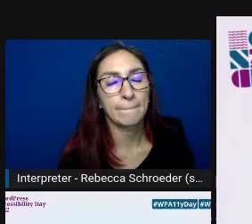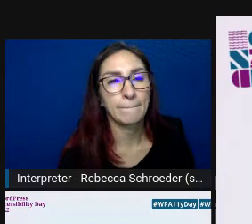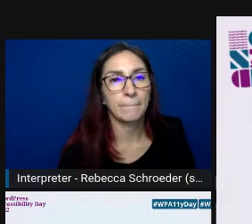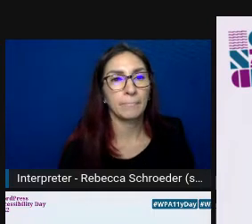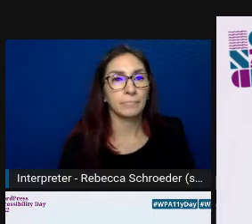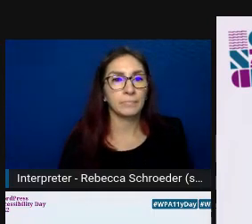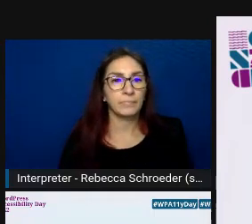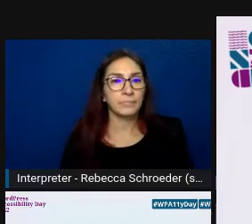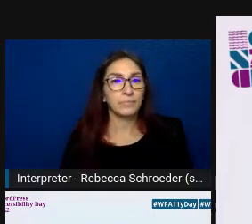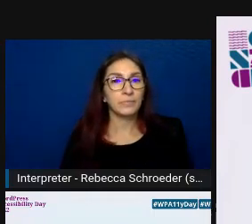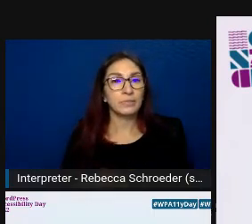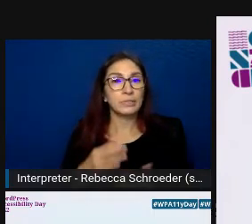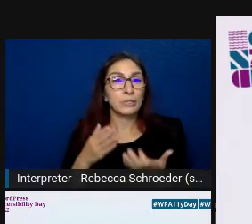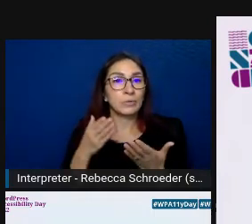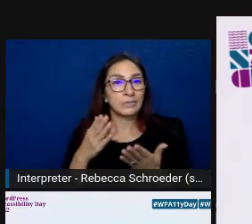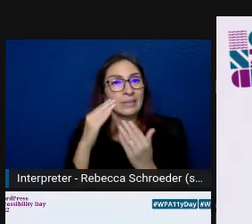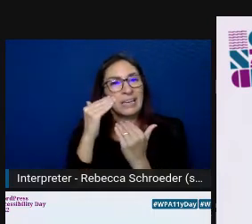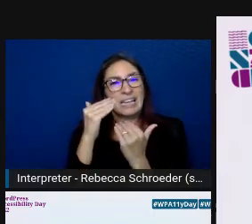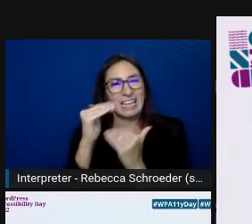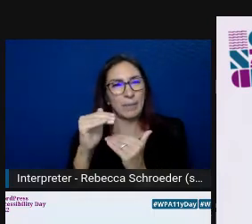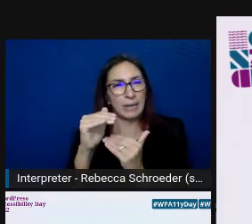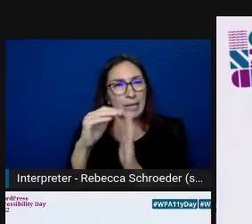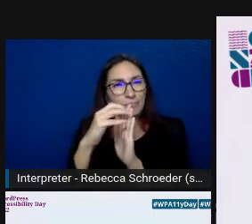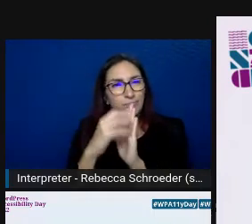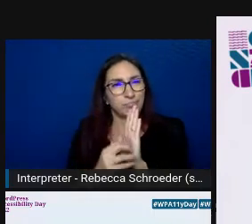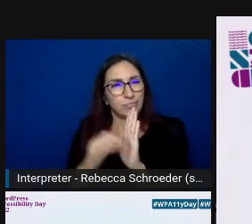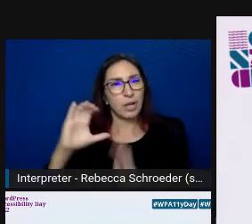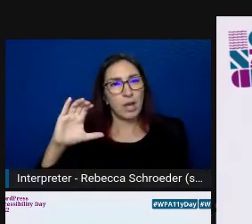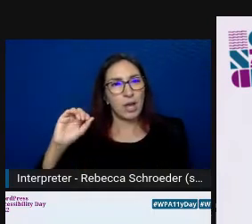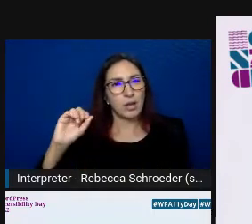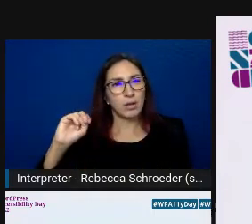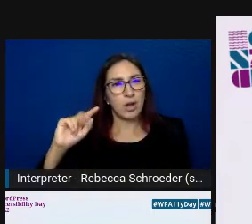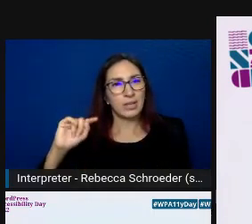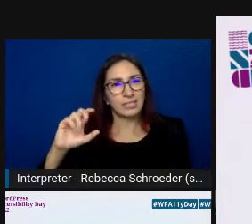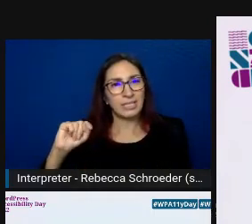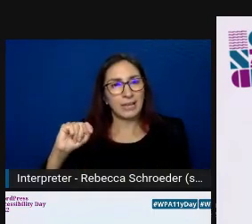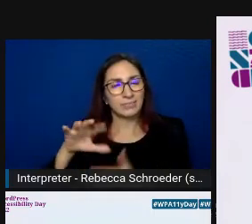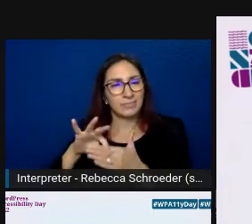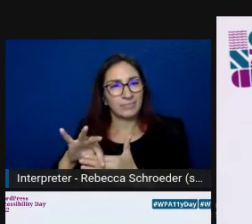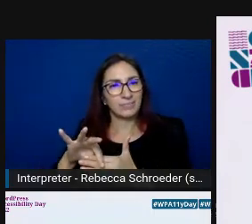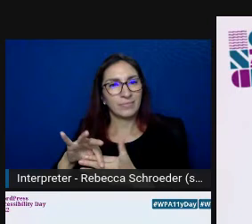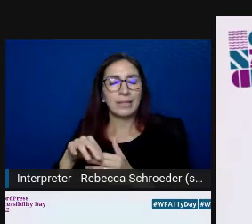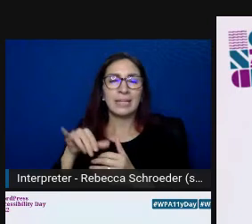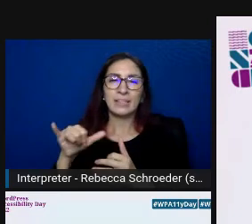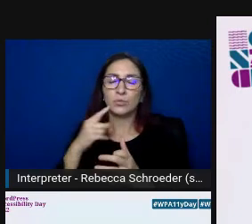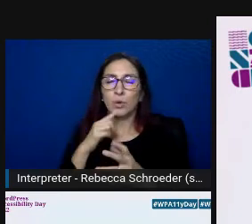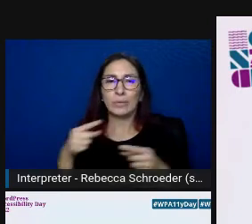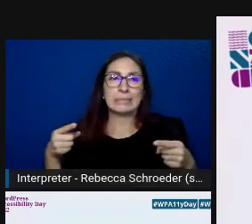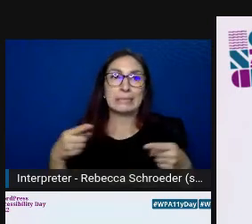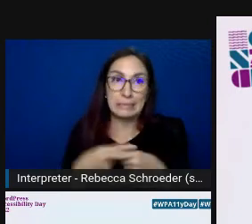Limiting content, and this is the part we get in a little bit of trouble with the other departments in an agency.